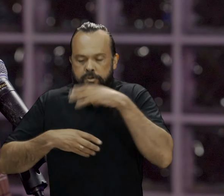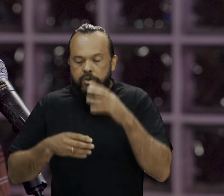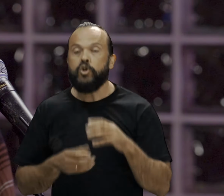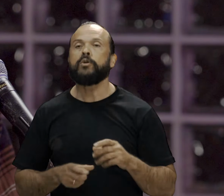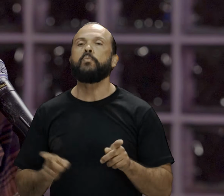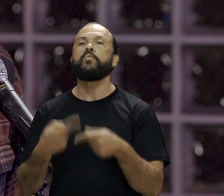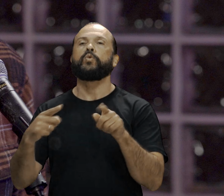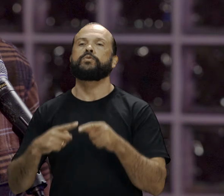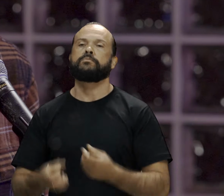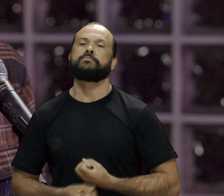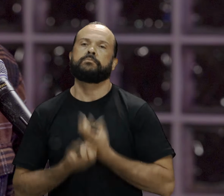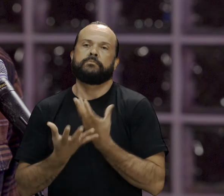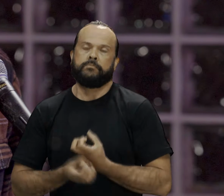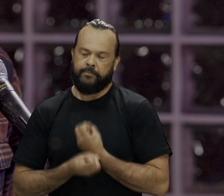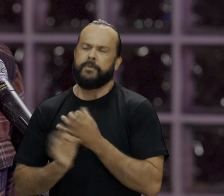Let's end the program then, with Blue Screen.